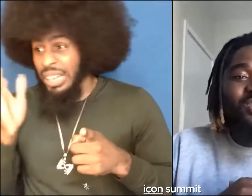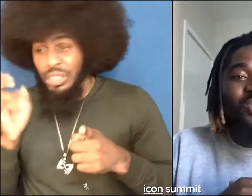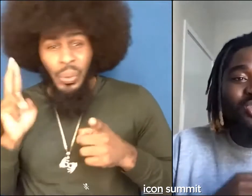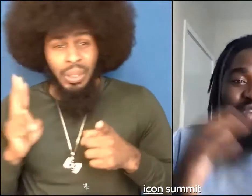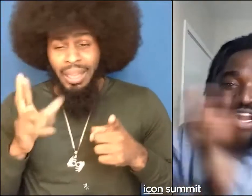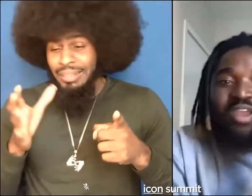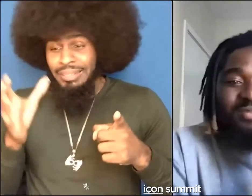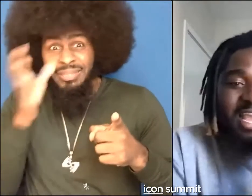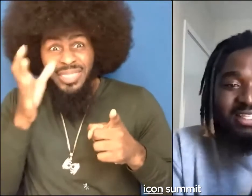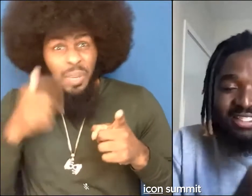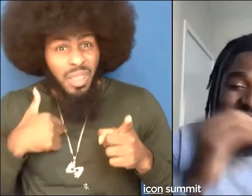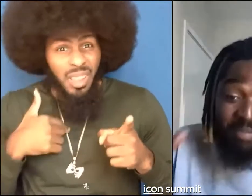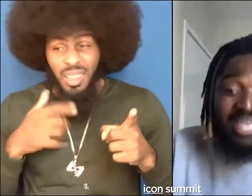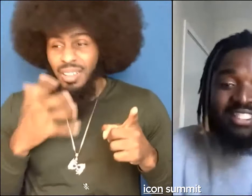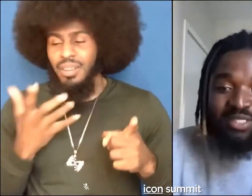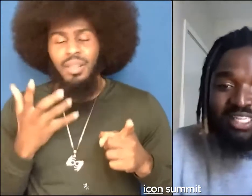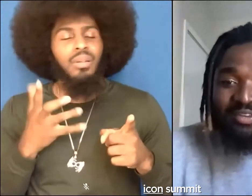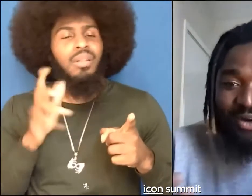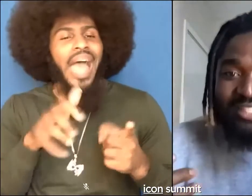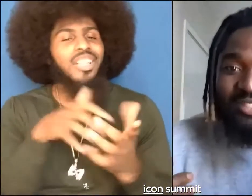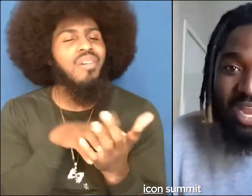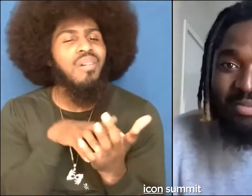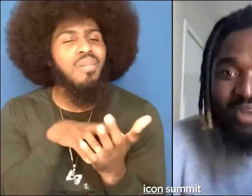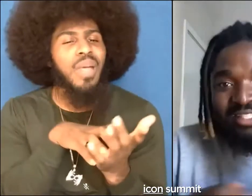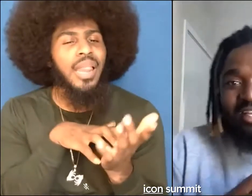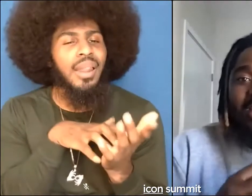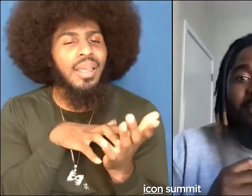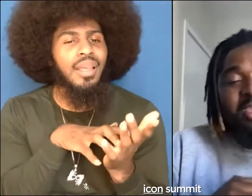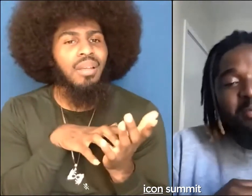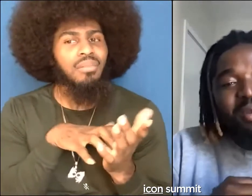And so, to run away from that, it is a big temptation for us to numb, right.